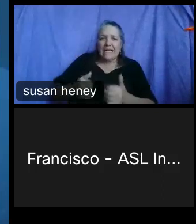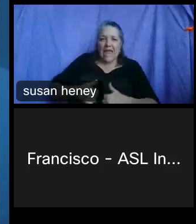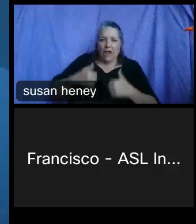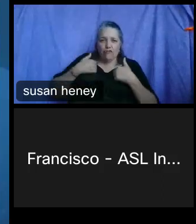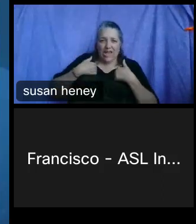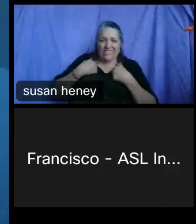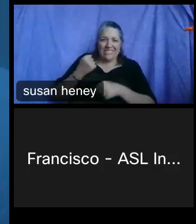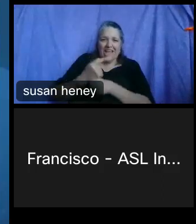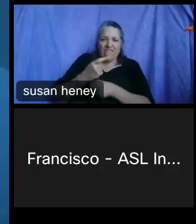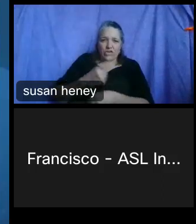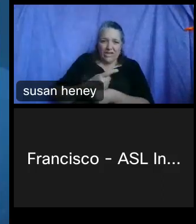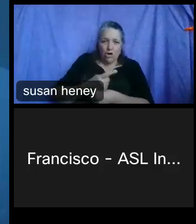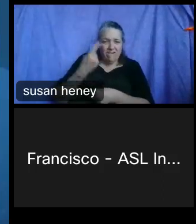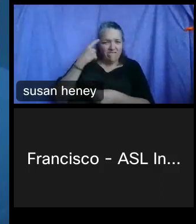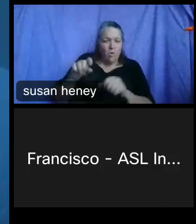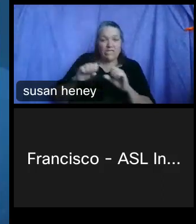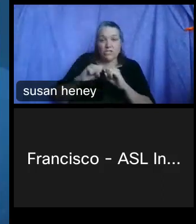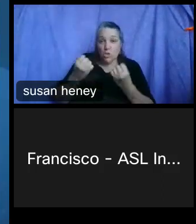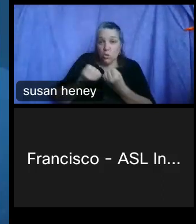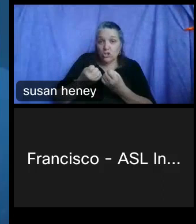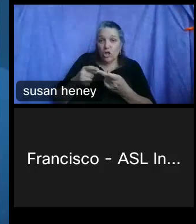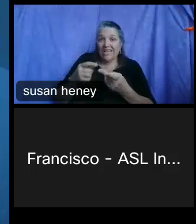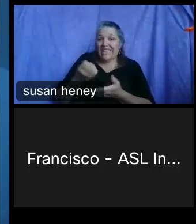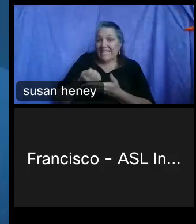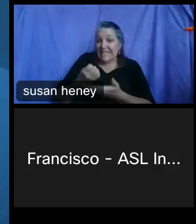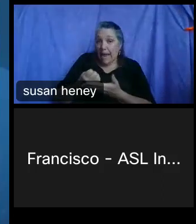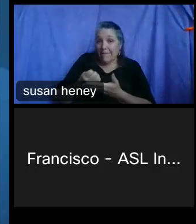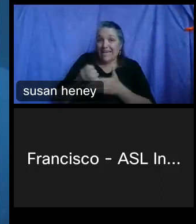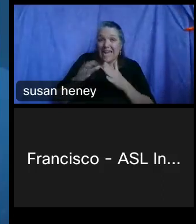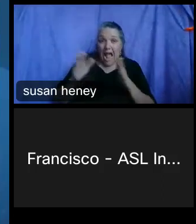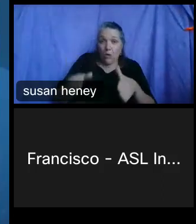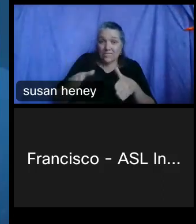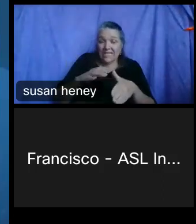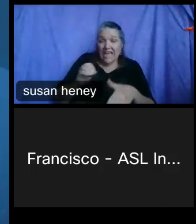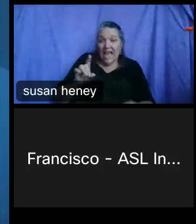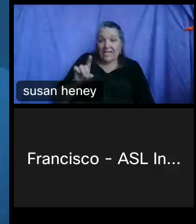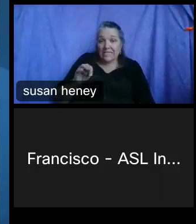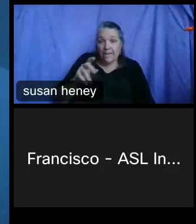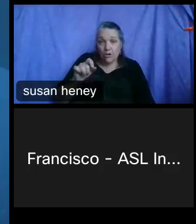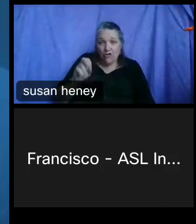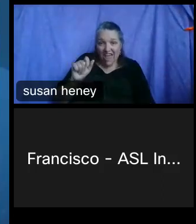economic, housing, and demographic estimates on an annual basis. These data are used to distribute